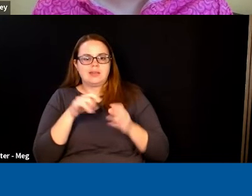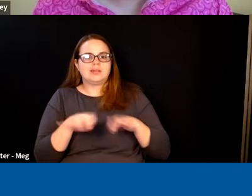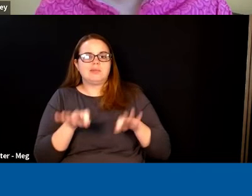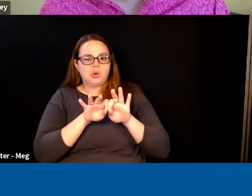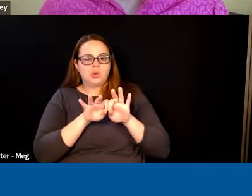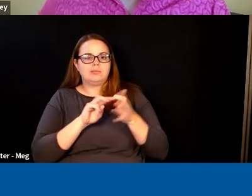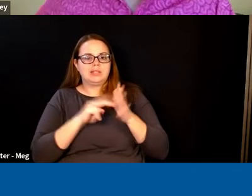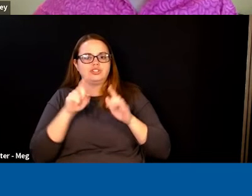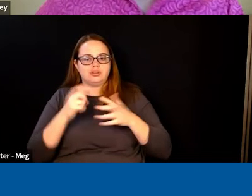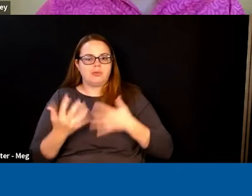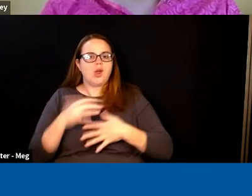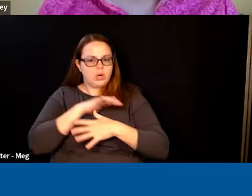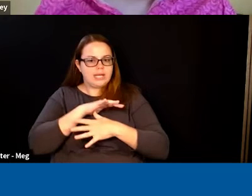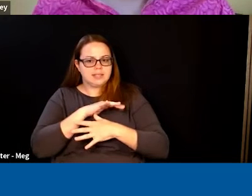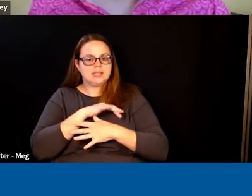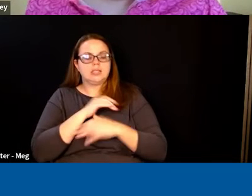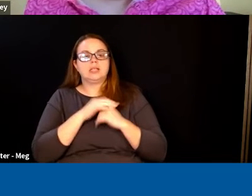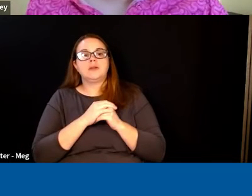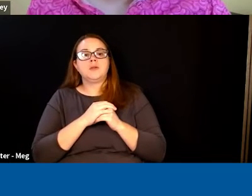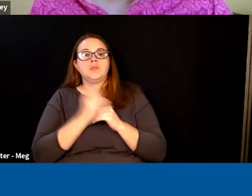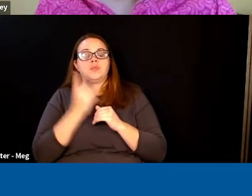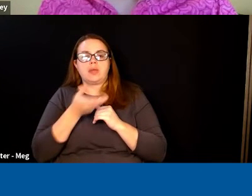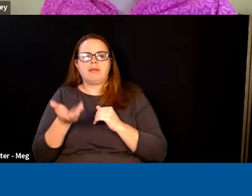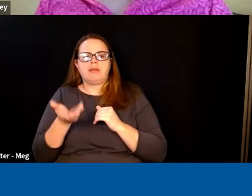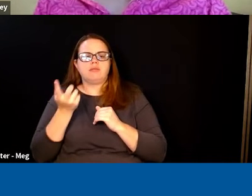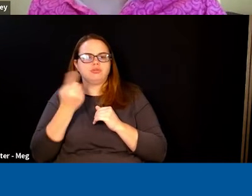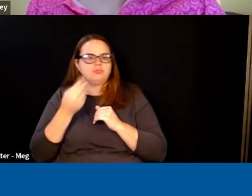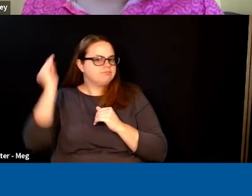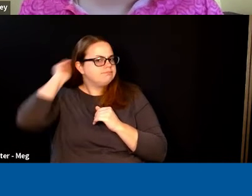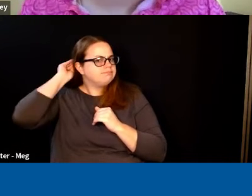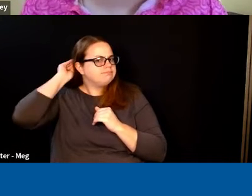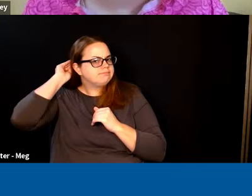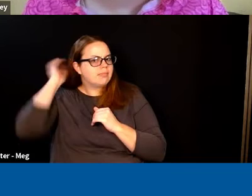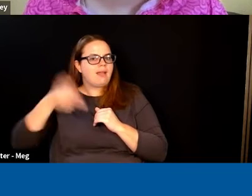and one of the things to keep in mind here is high contrast mode and forced colors mode